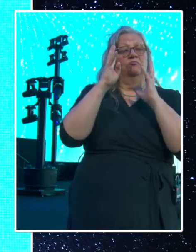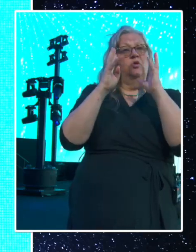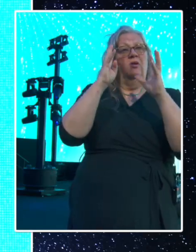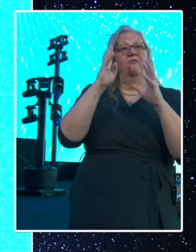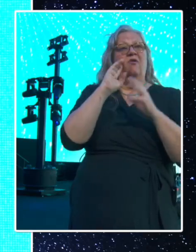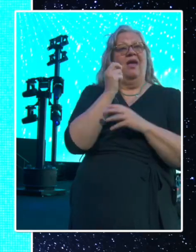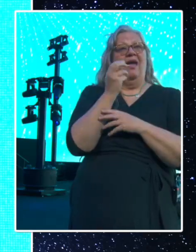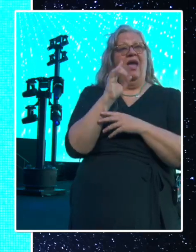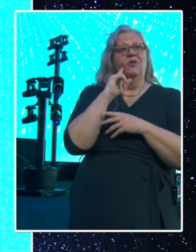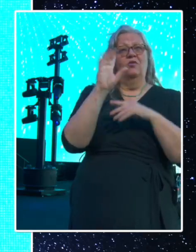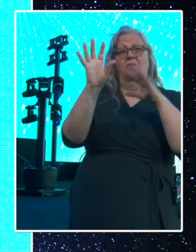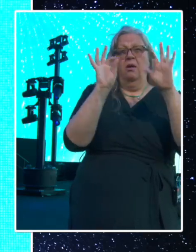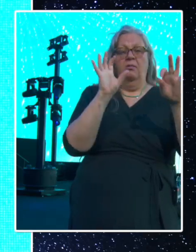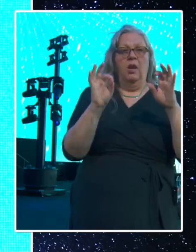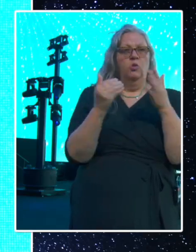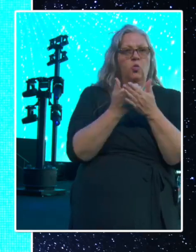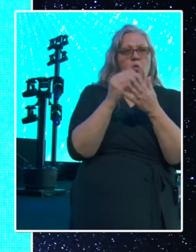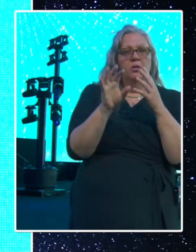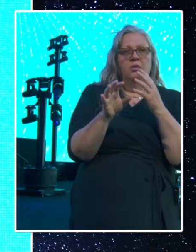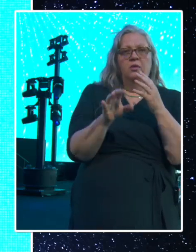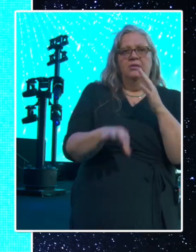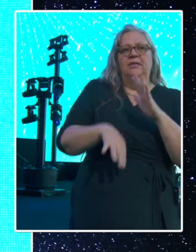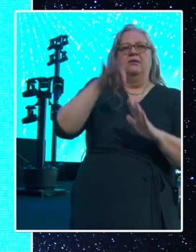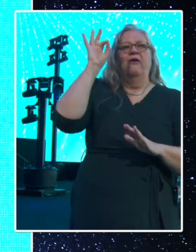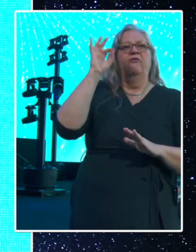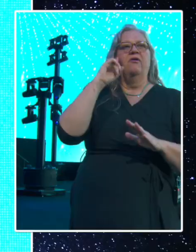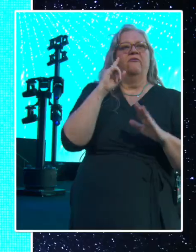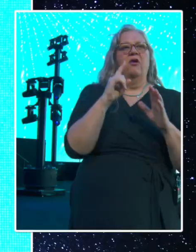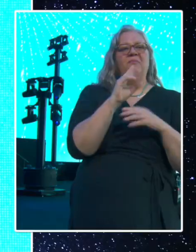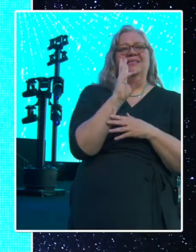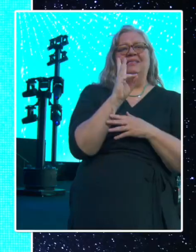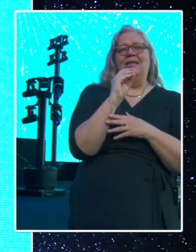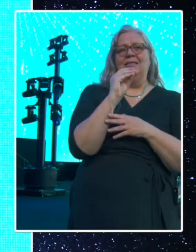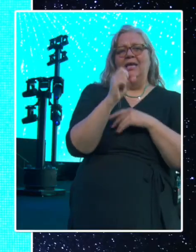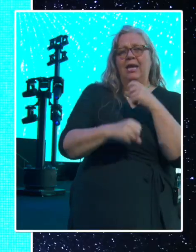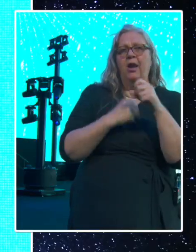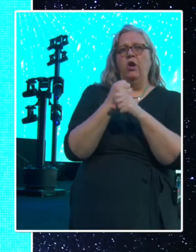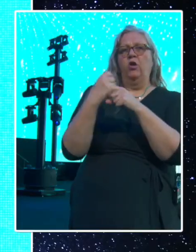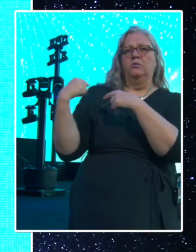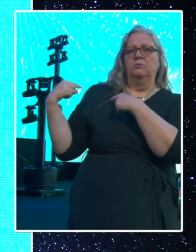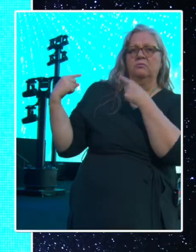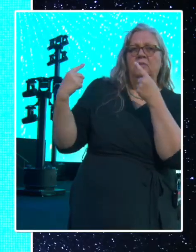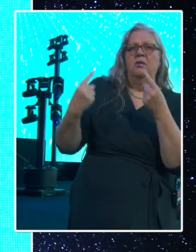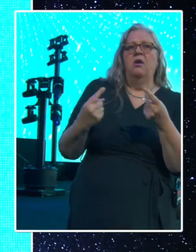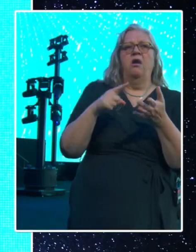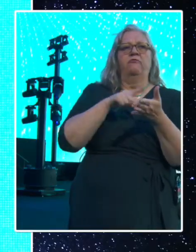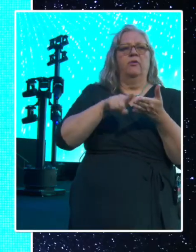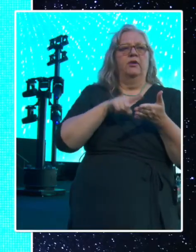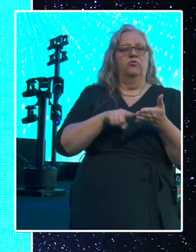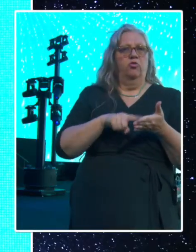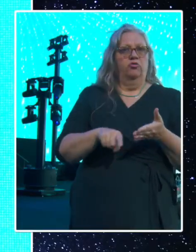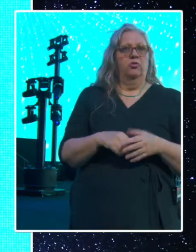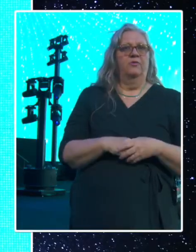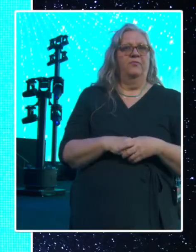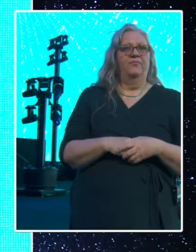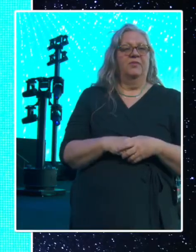to unlock new discoveries from a data set of over 60 years of groundbreaking research.